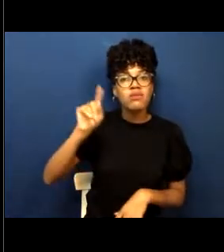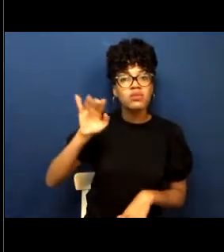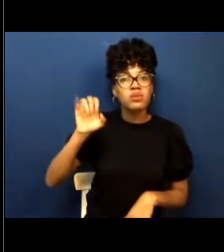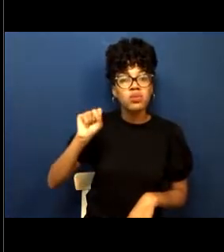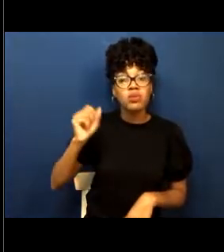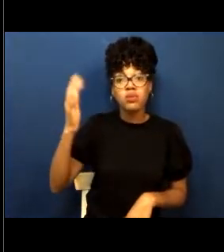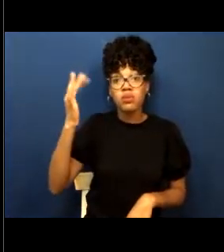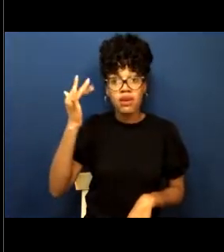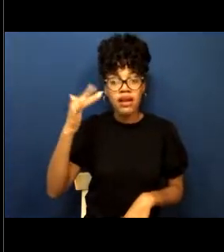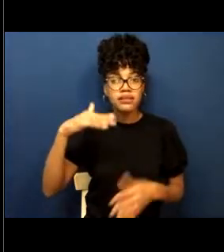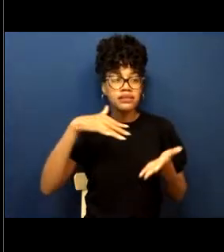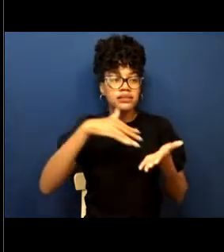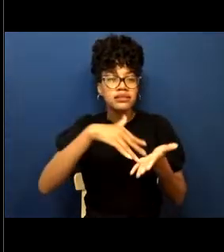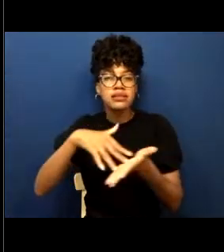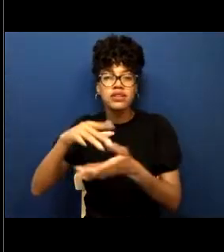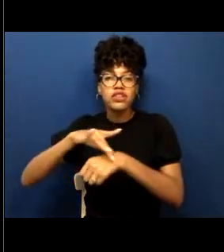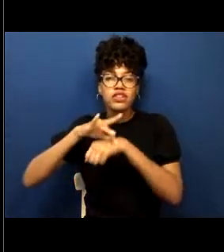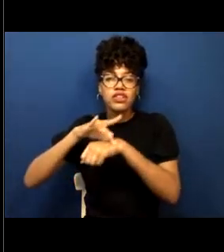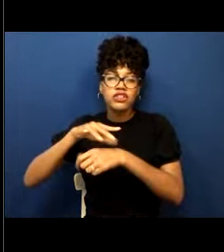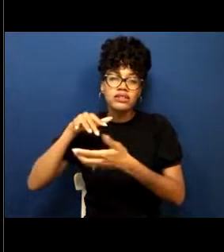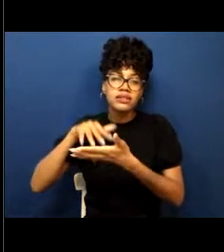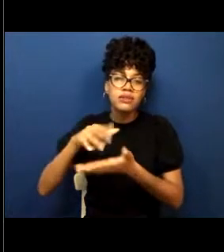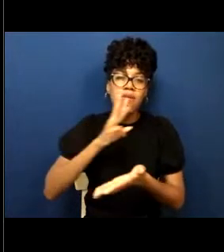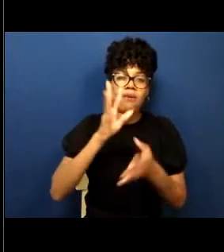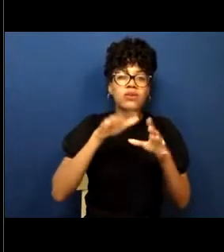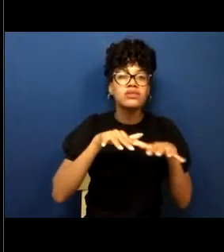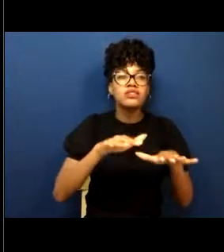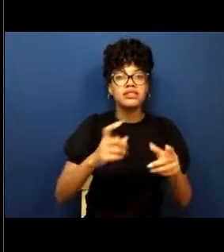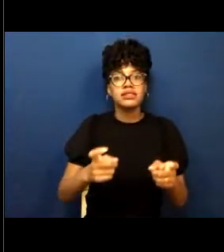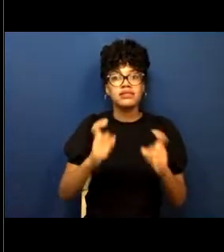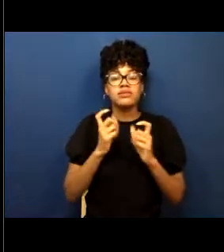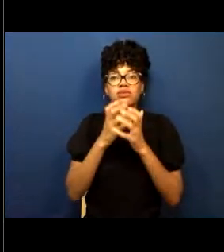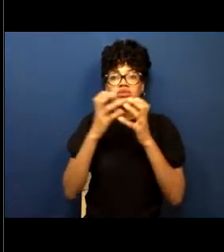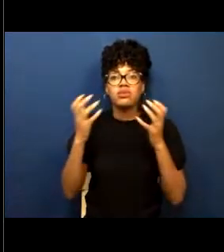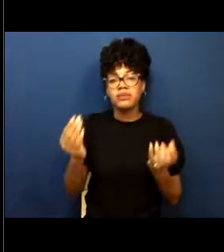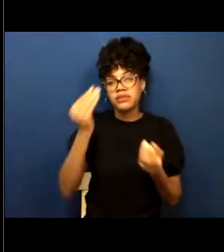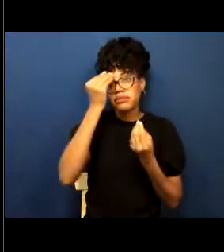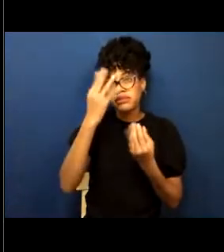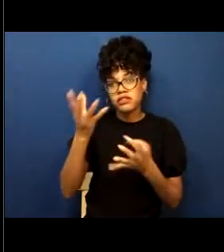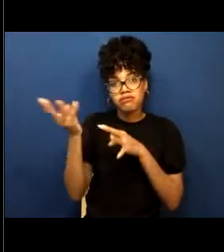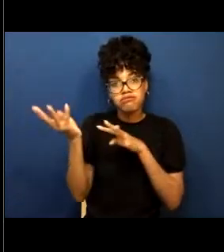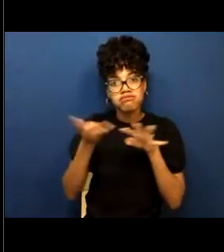the earth and the ocean, they give us so much information every day. And satellites can't necessarily